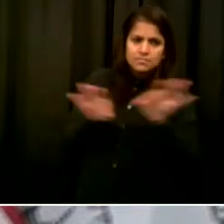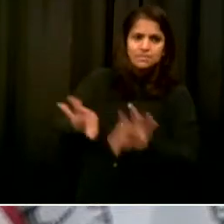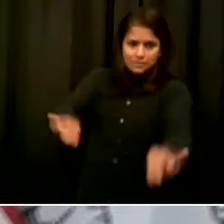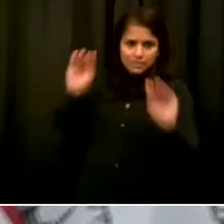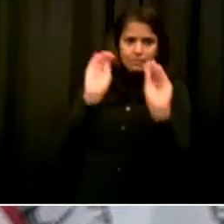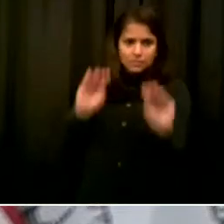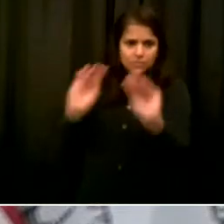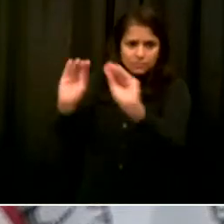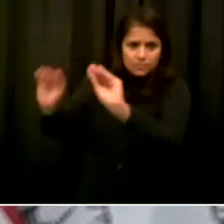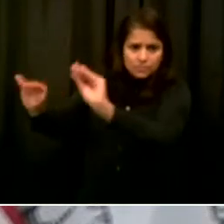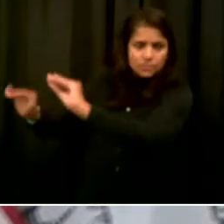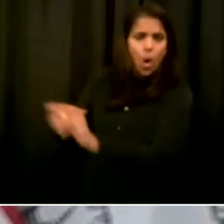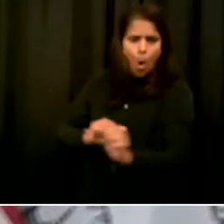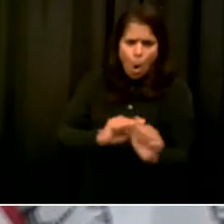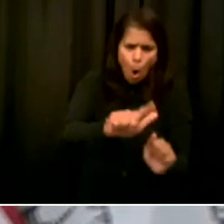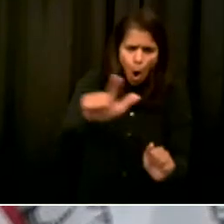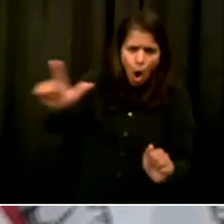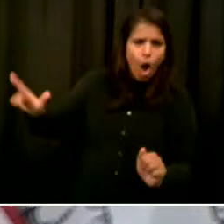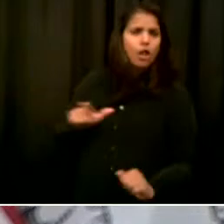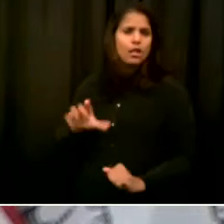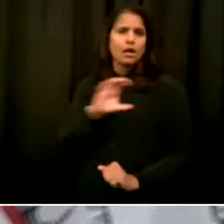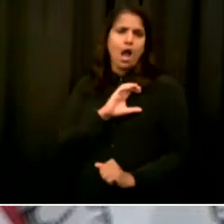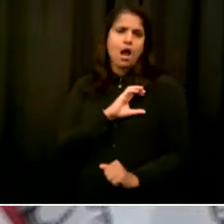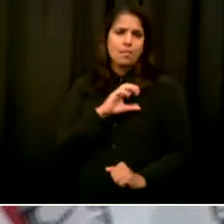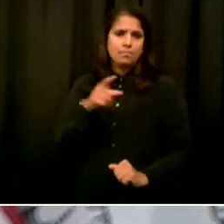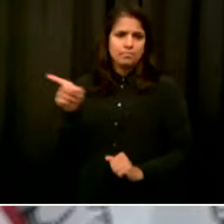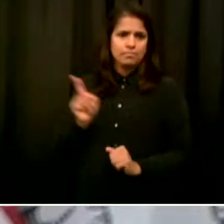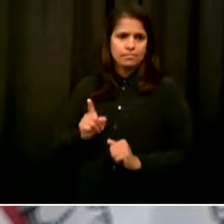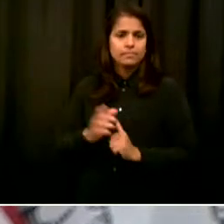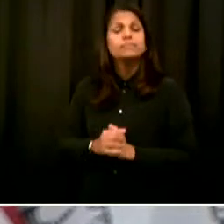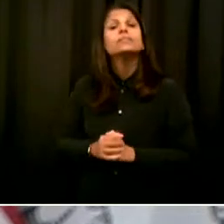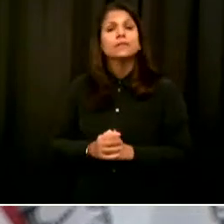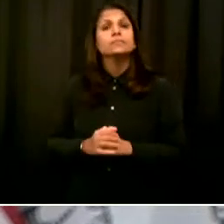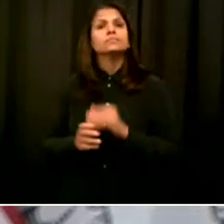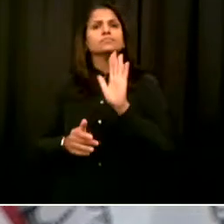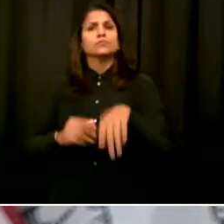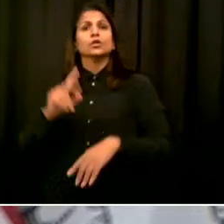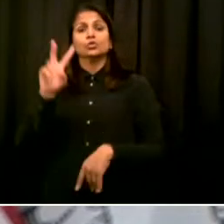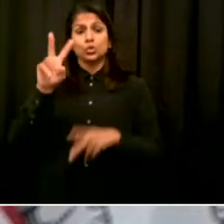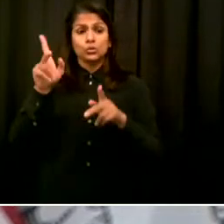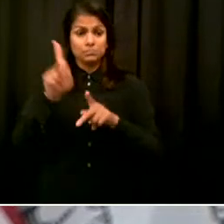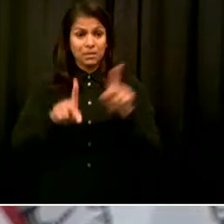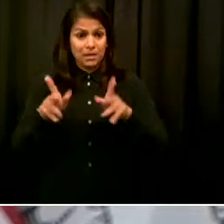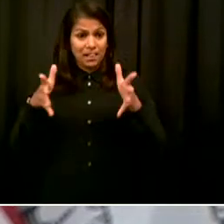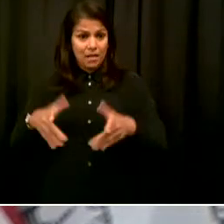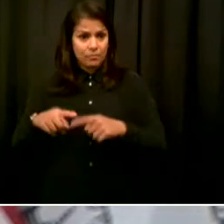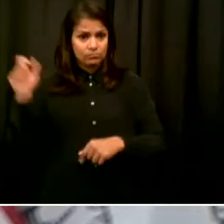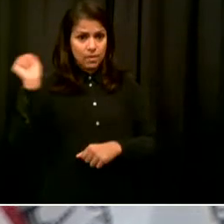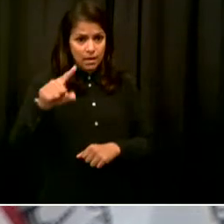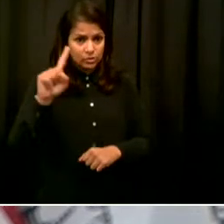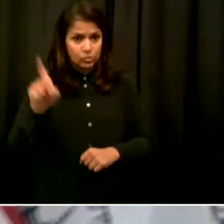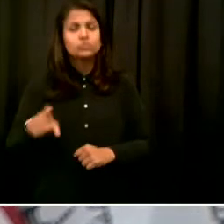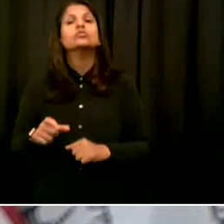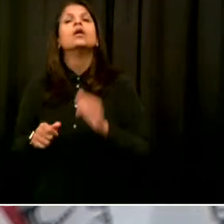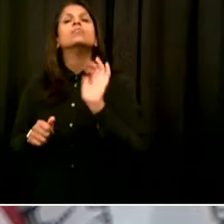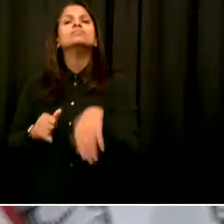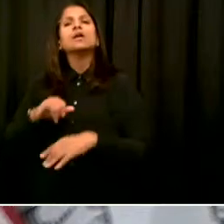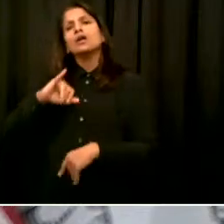IS WHAT WE TRAIN IN THE POLICE ACADEMY AND IT WORKS IN NEIGHBORHOODS ALL OVER TT CHEIT AND IT NEEDS TO WORK WITH PROTESTS S AWEWEL.L